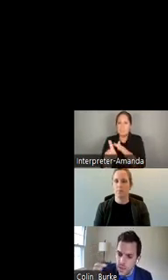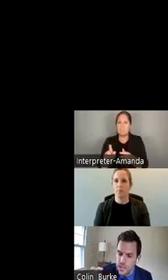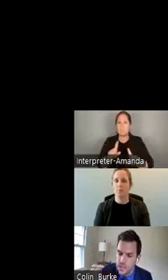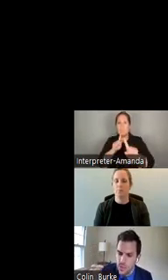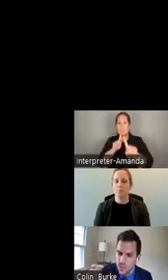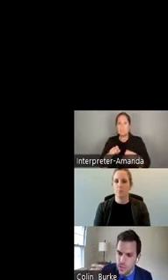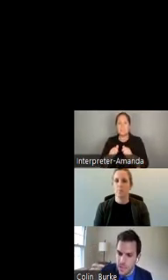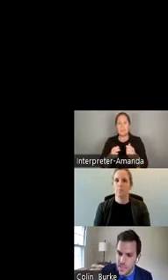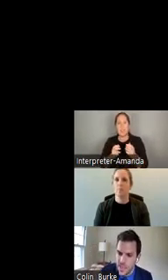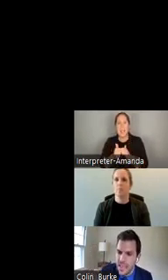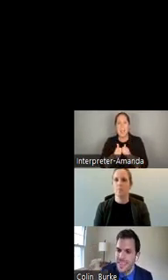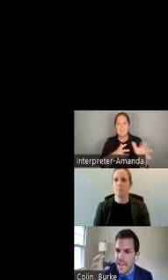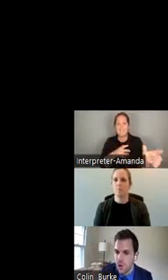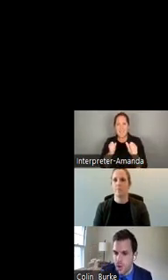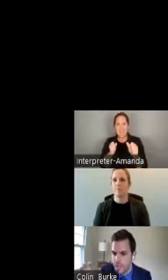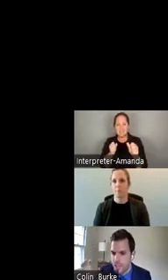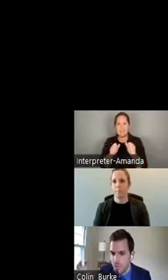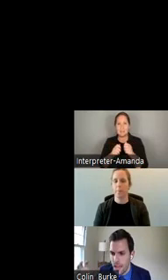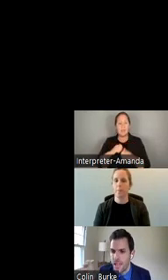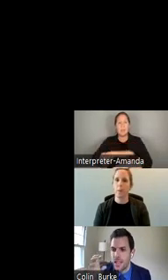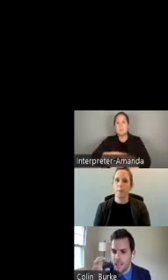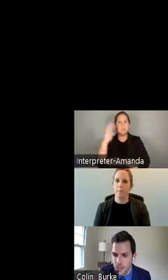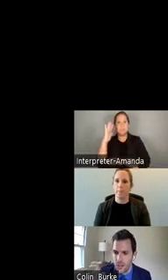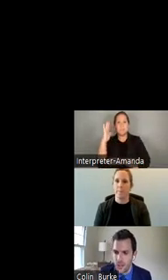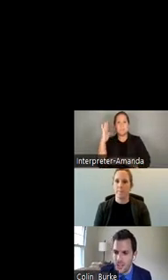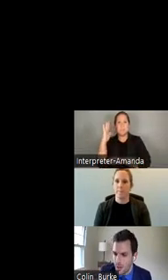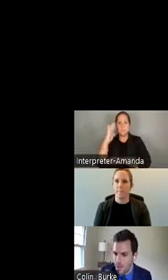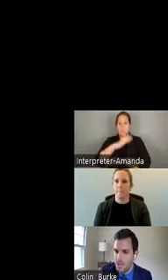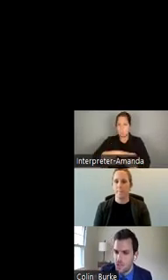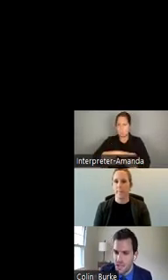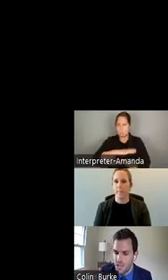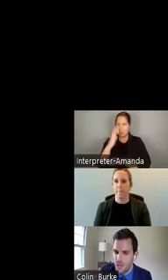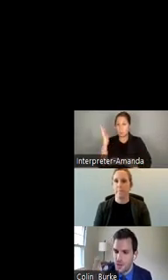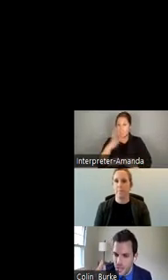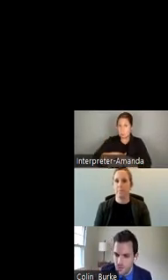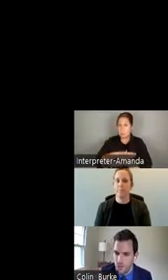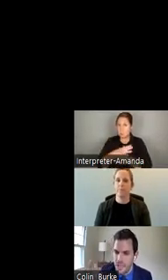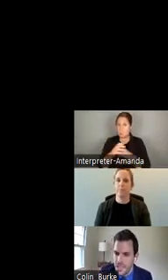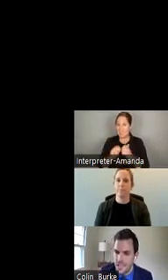quickly does it return to Baseline and then how quickly do I learn do I habituate to repeated